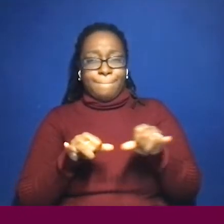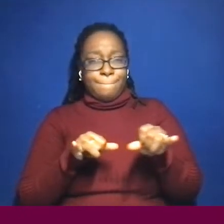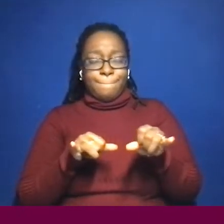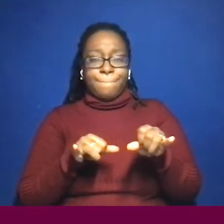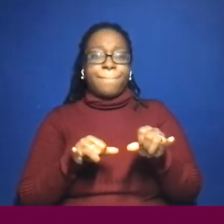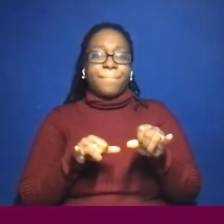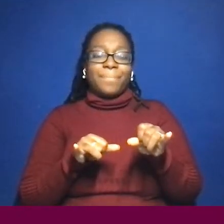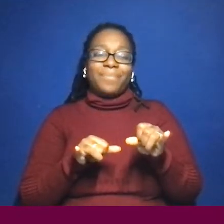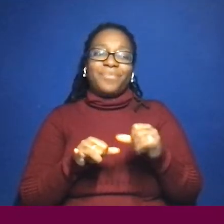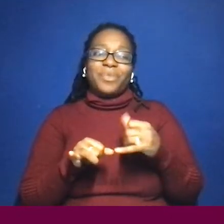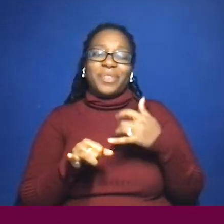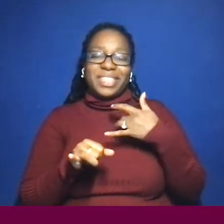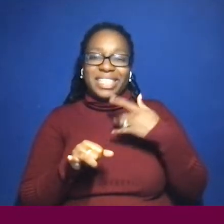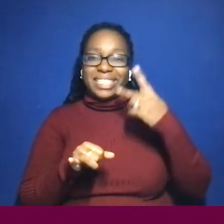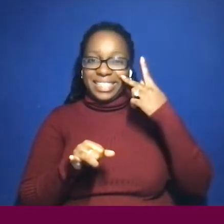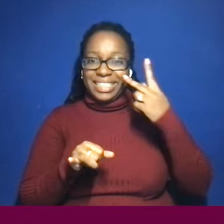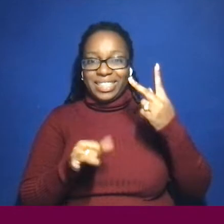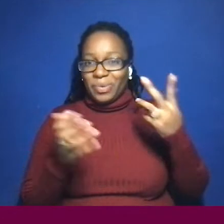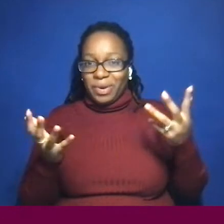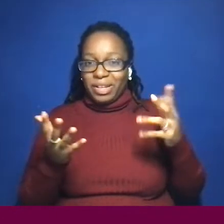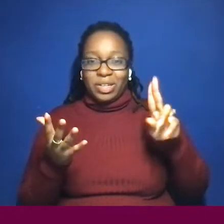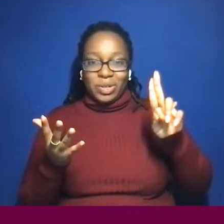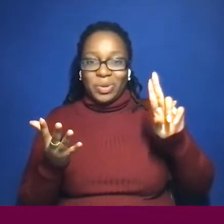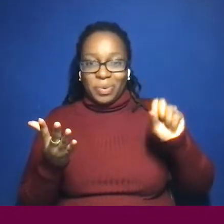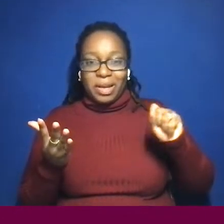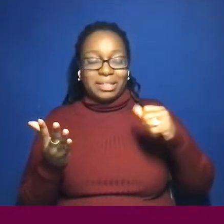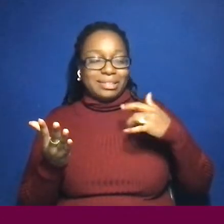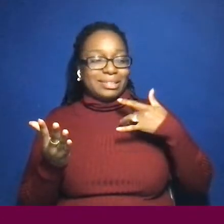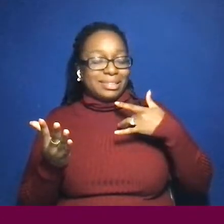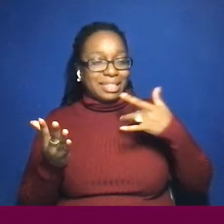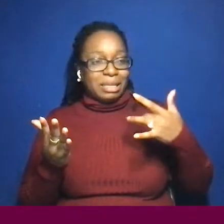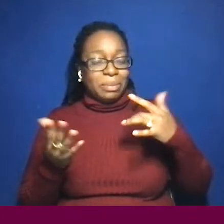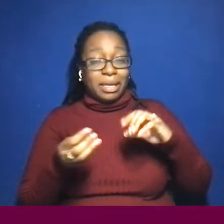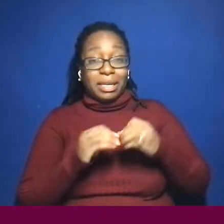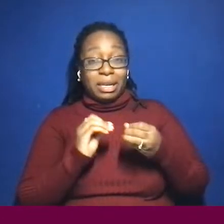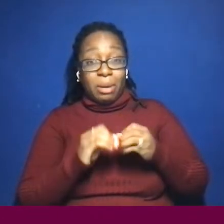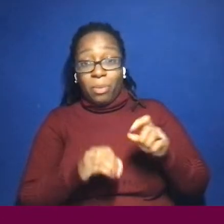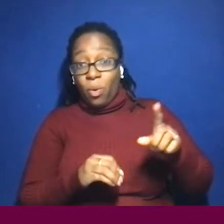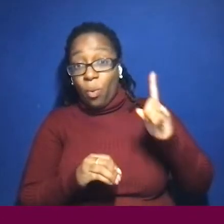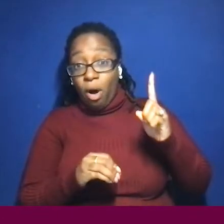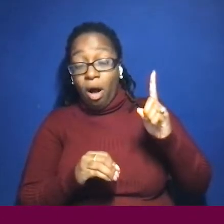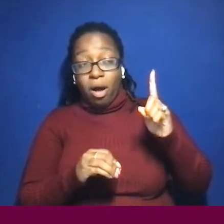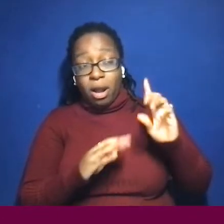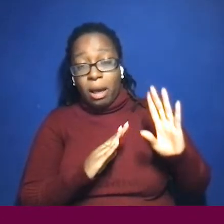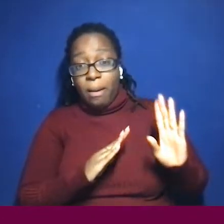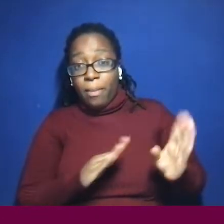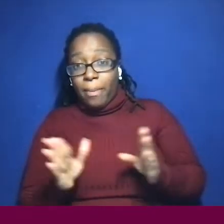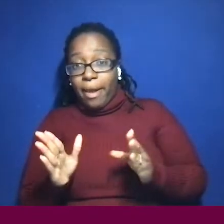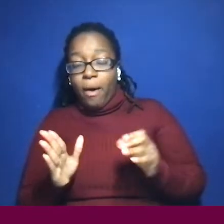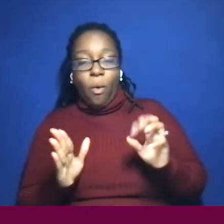very analogous to the fact that the US was rated number one in preparedness or the top level of